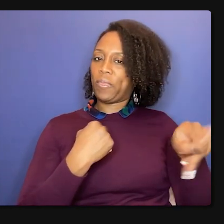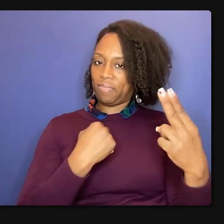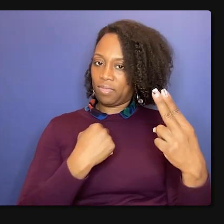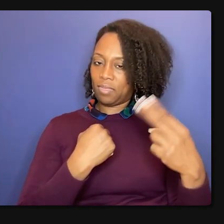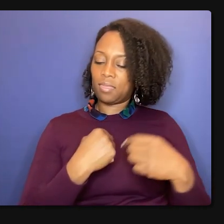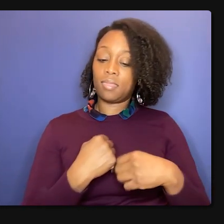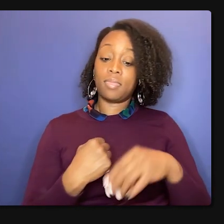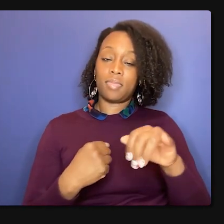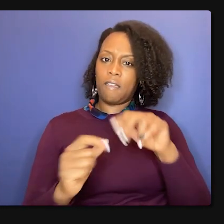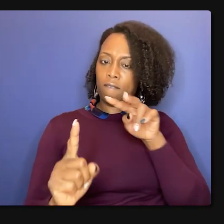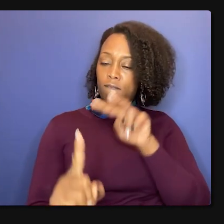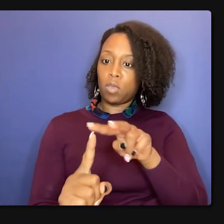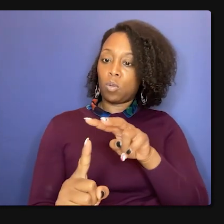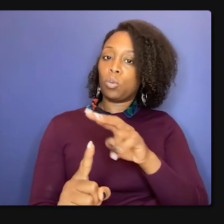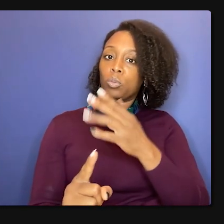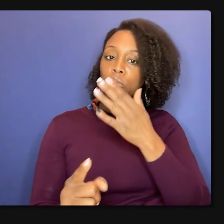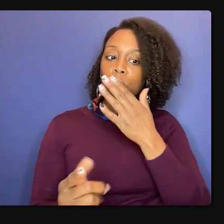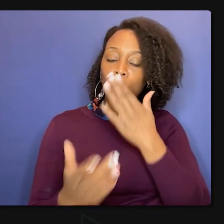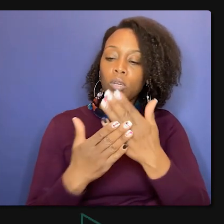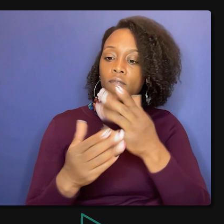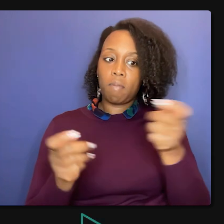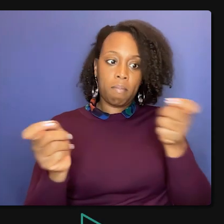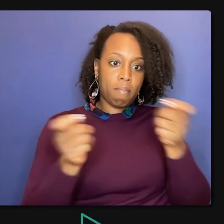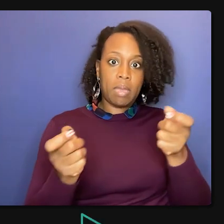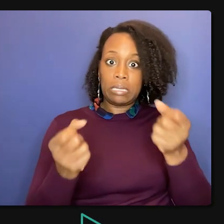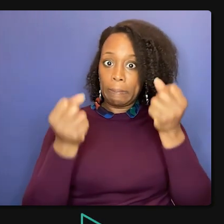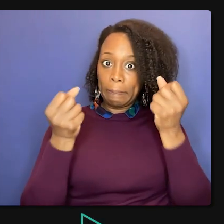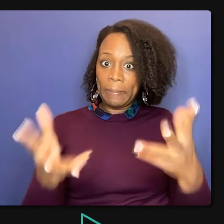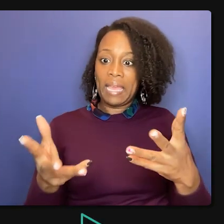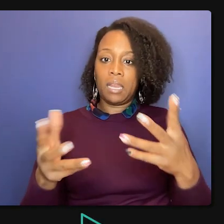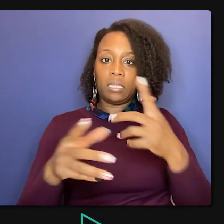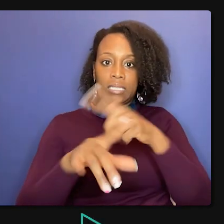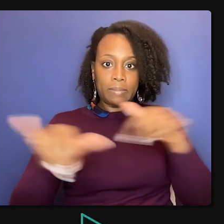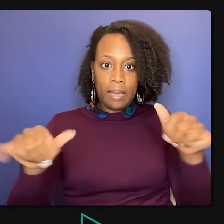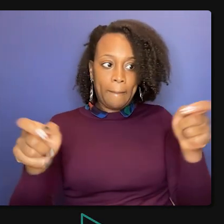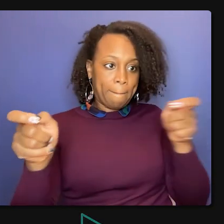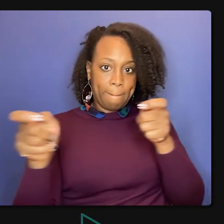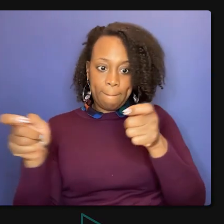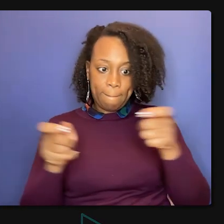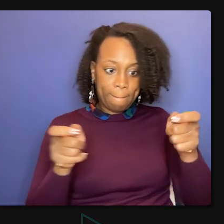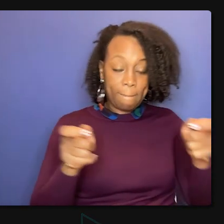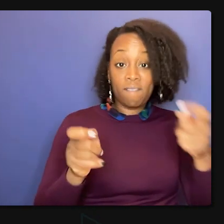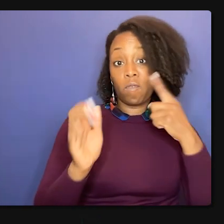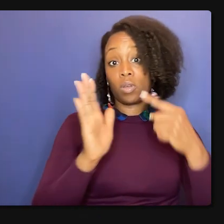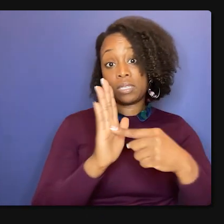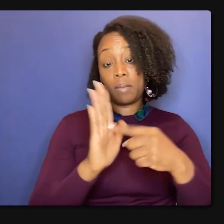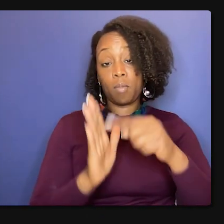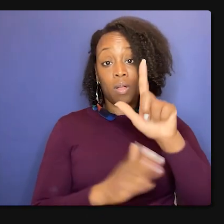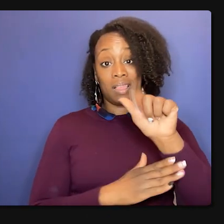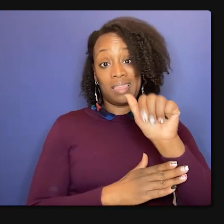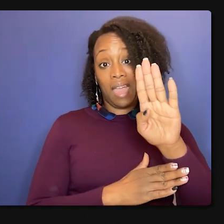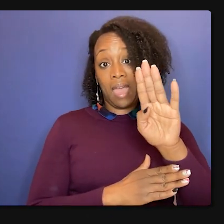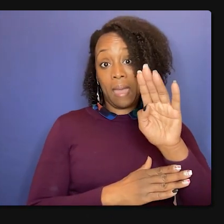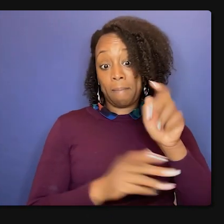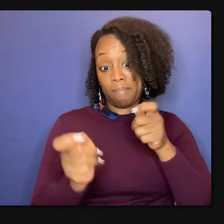This view is ideal for managing a large number of consoles at once. For example, in a lab management scenario.